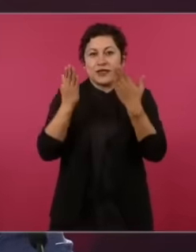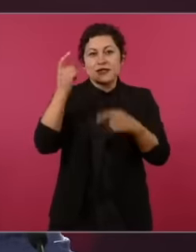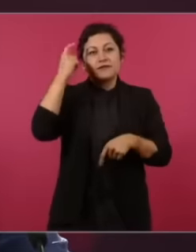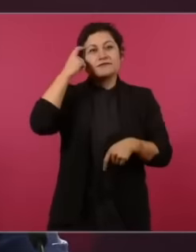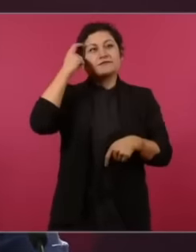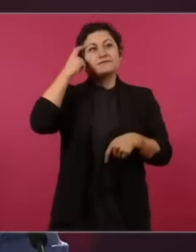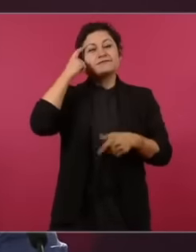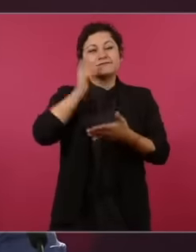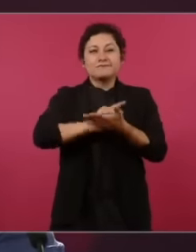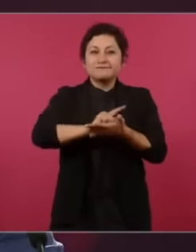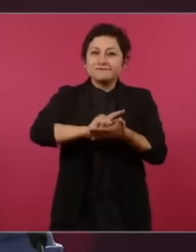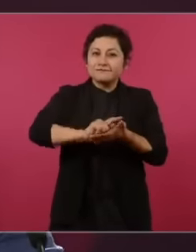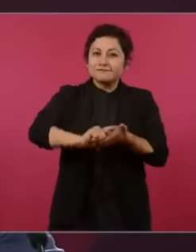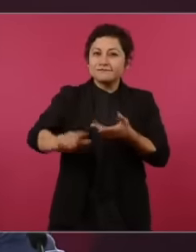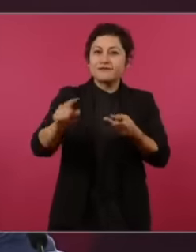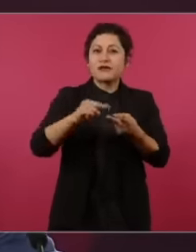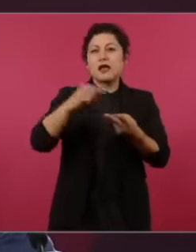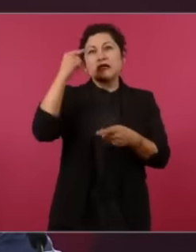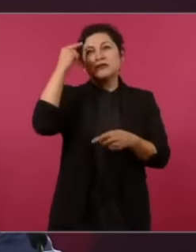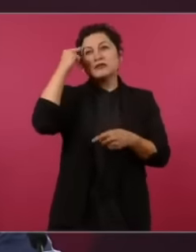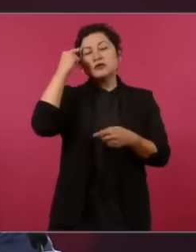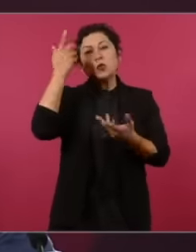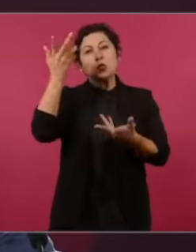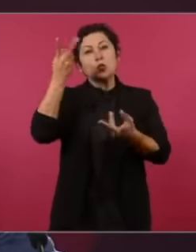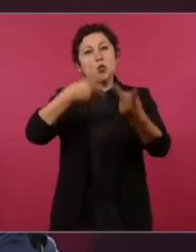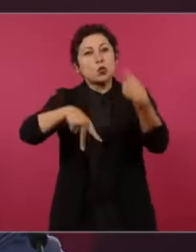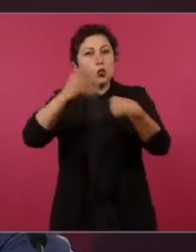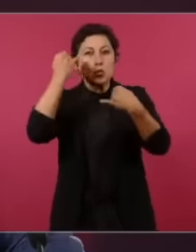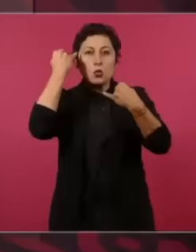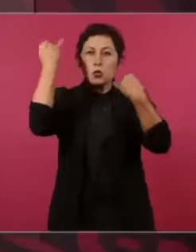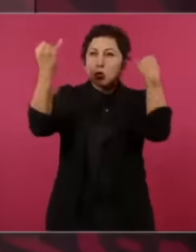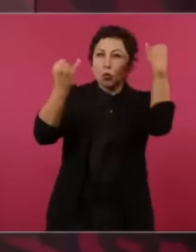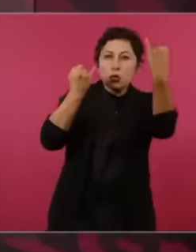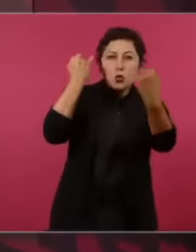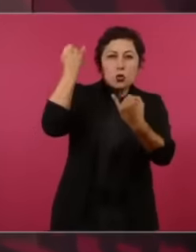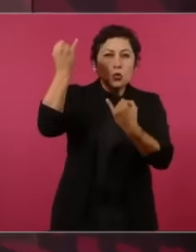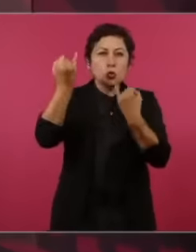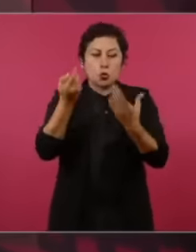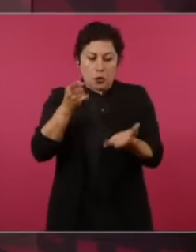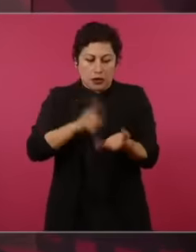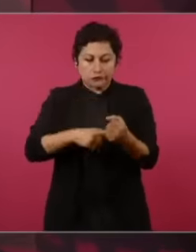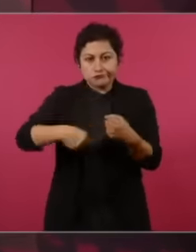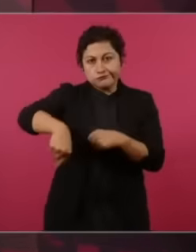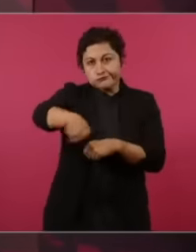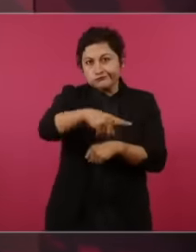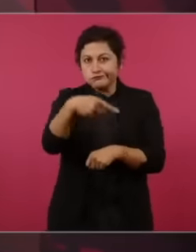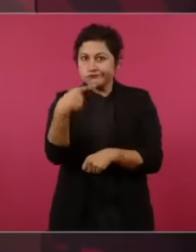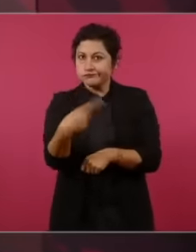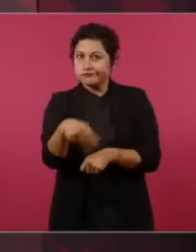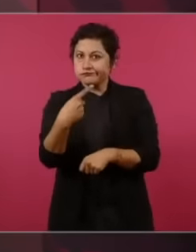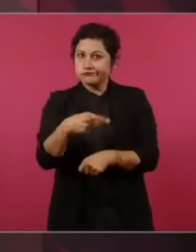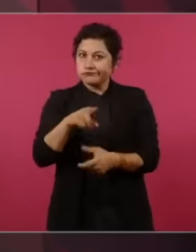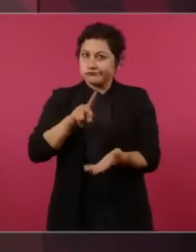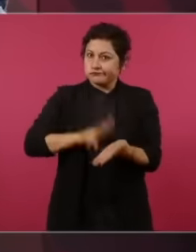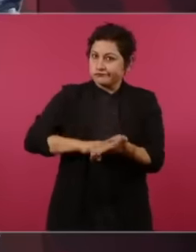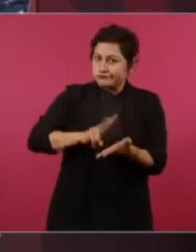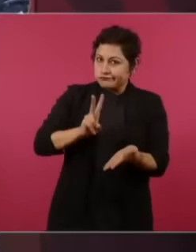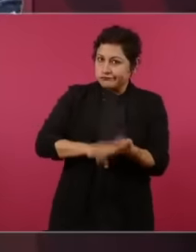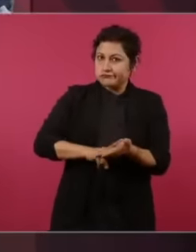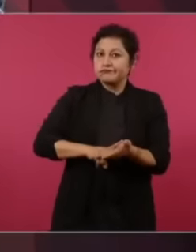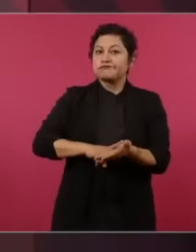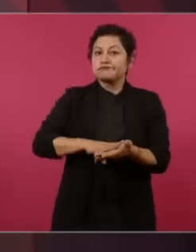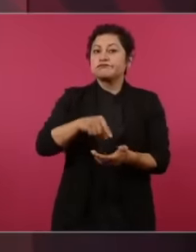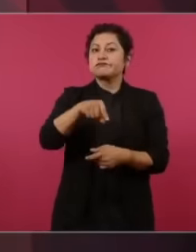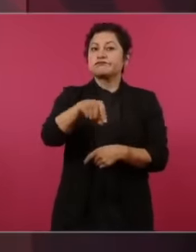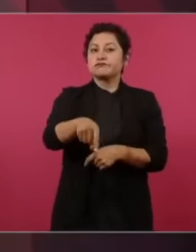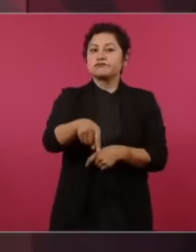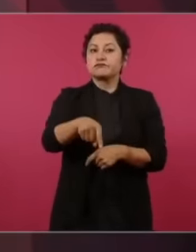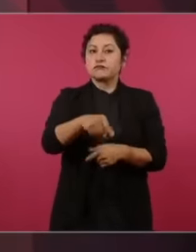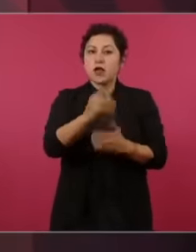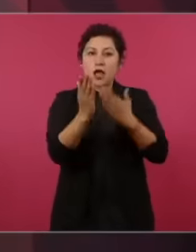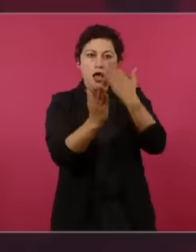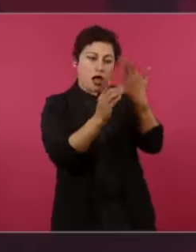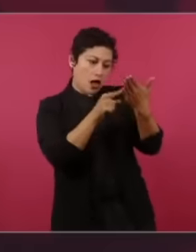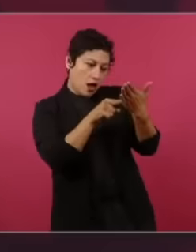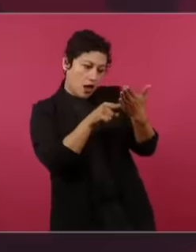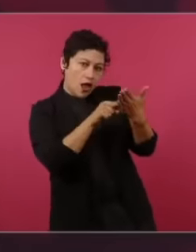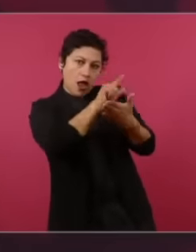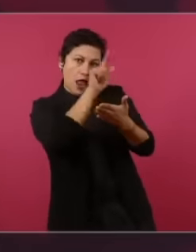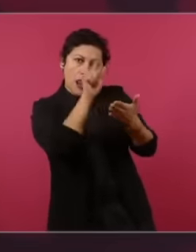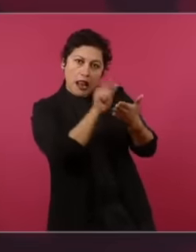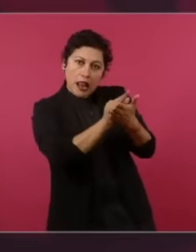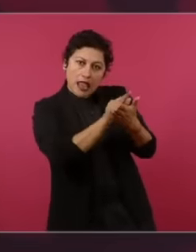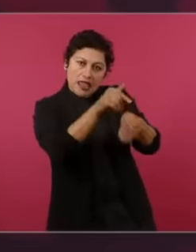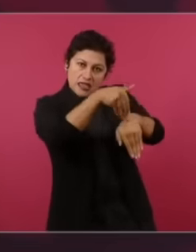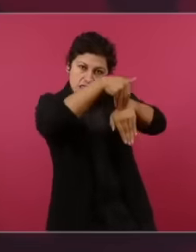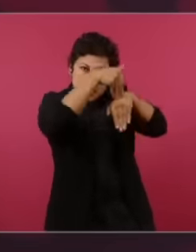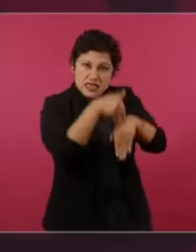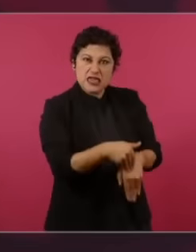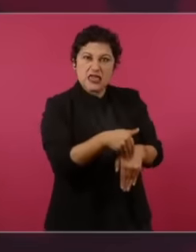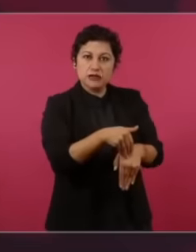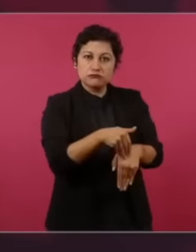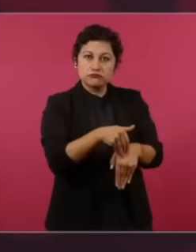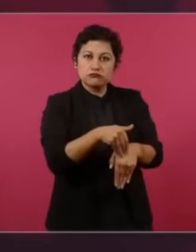ideals of putting into practice the maxim that nothing is outside the law and no one is above the law,